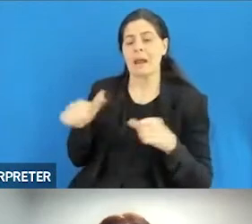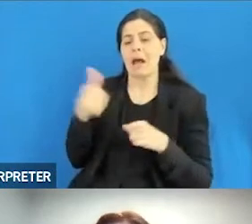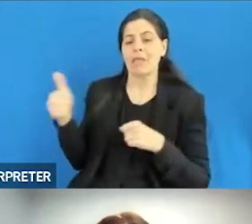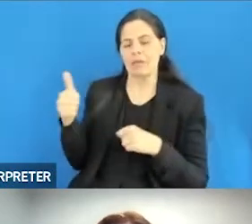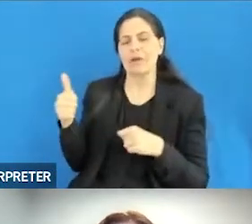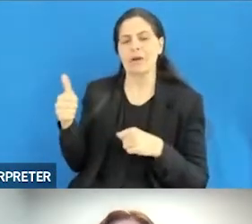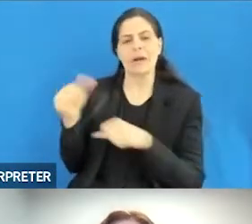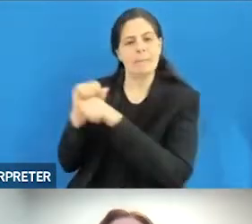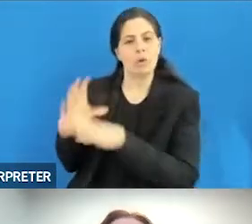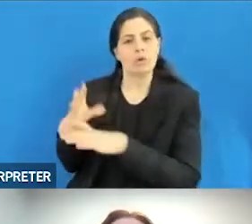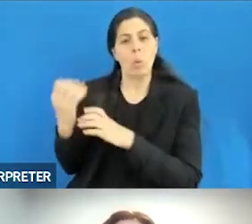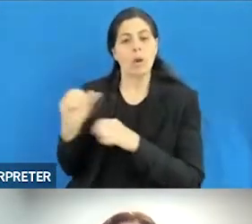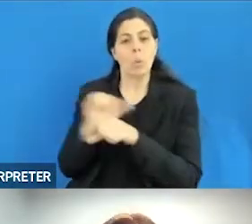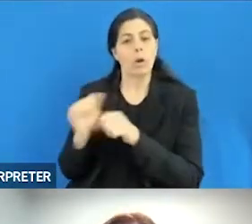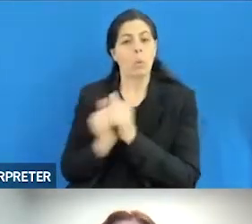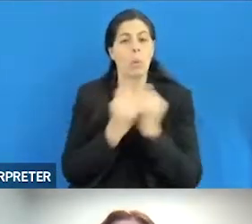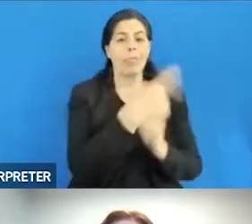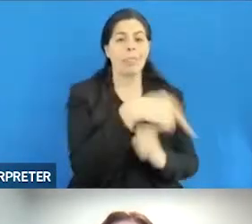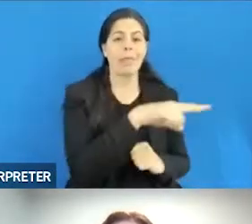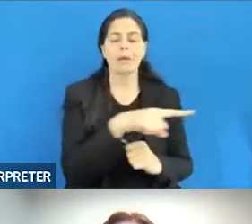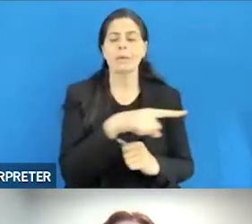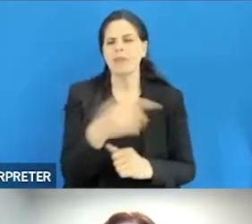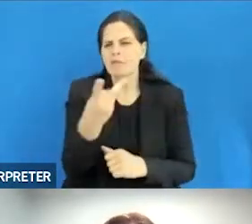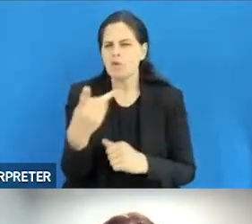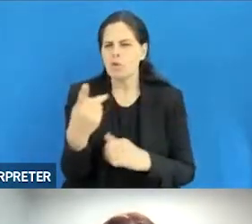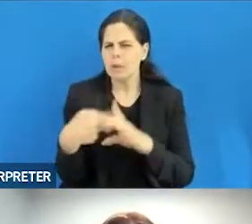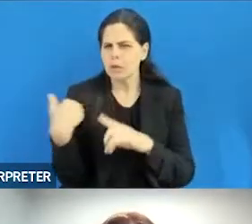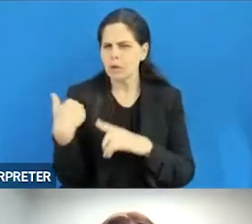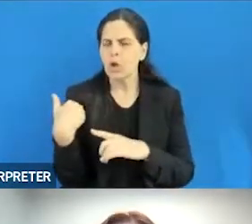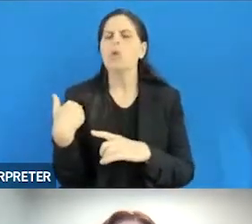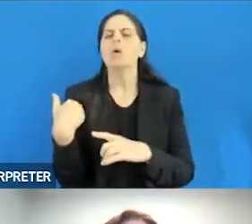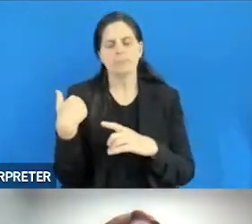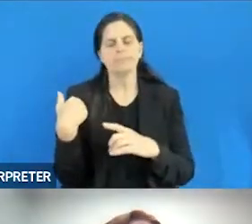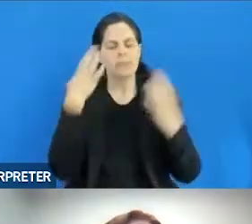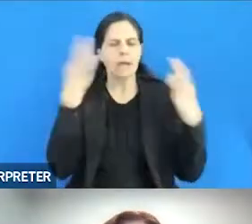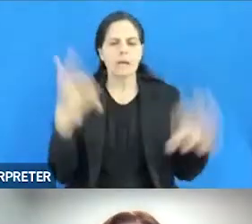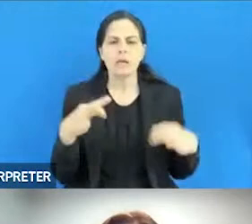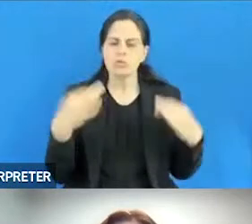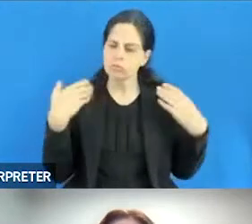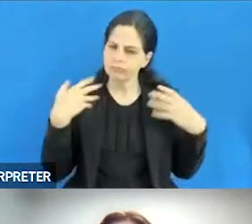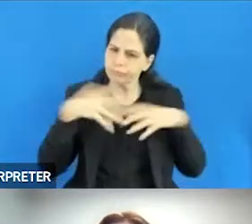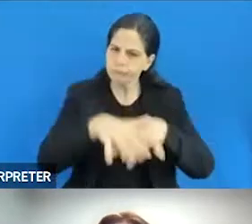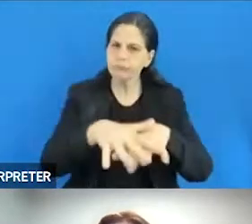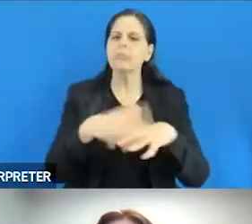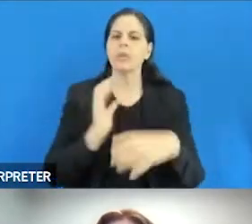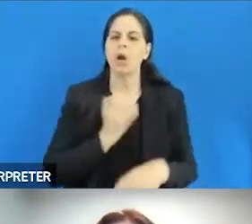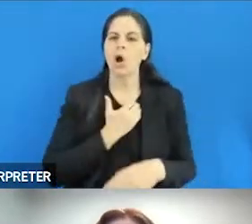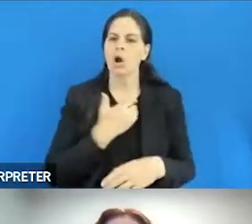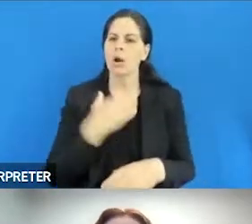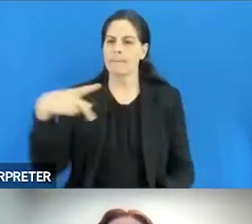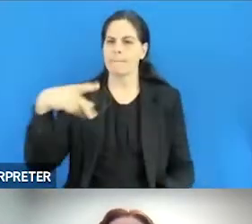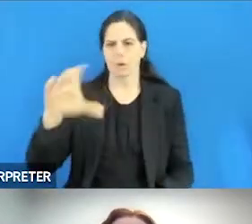some months ago, we set about to streamline our approach to podcast coverage, to make it more relevant to this very specific corner